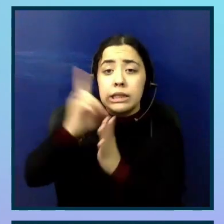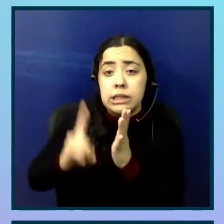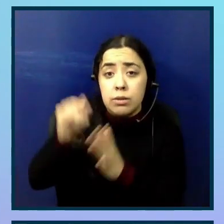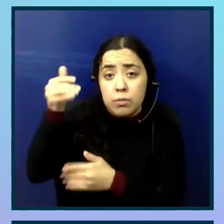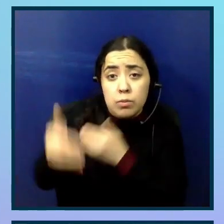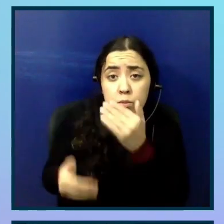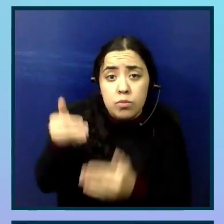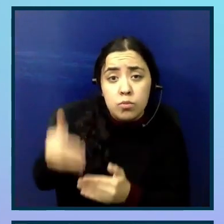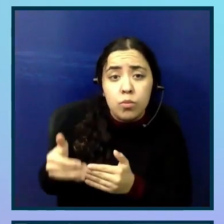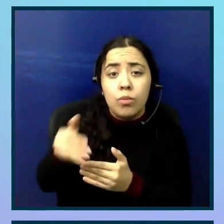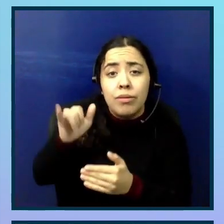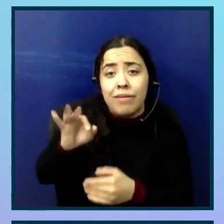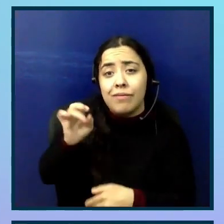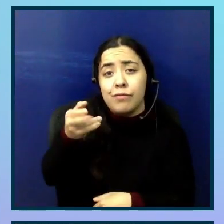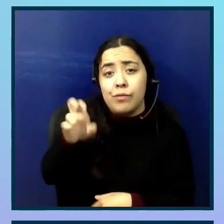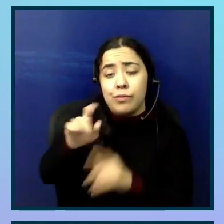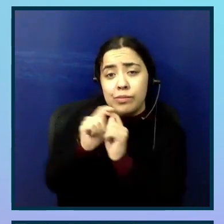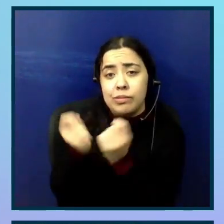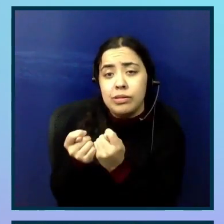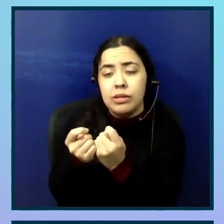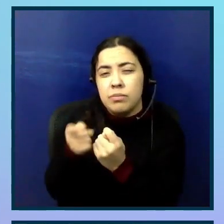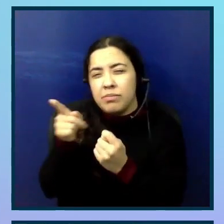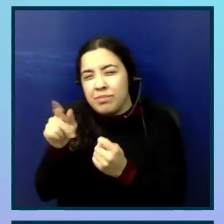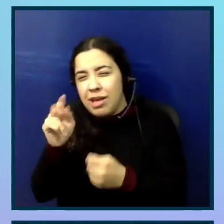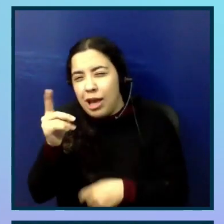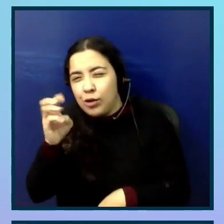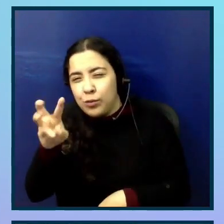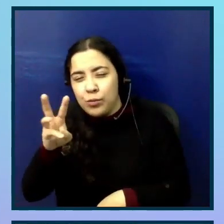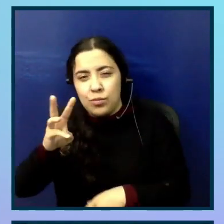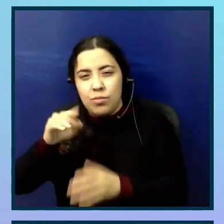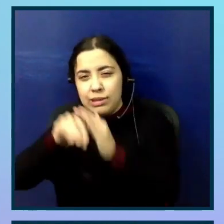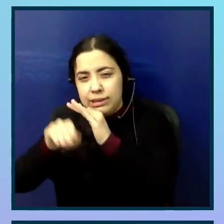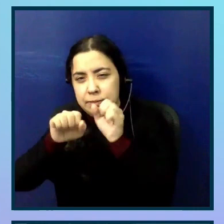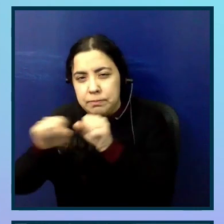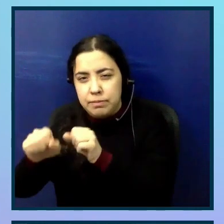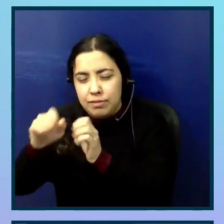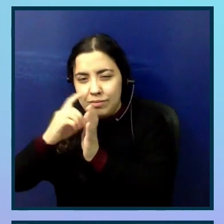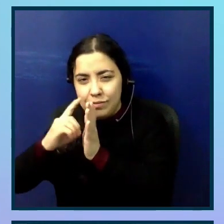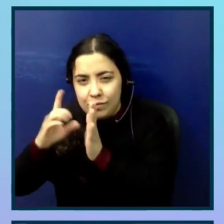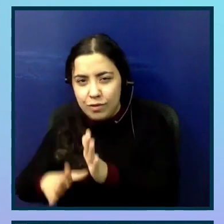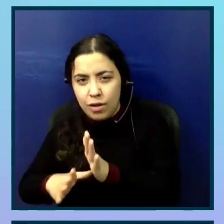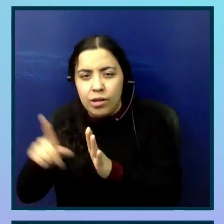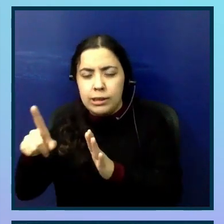Andrew, who is our accessibility designer, embedded with them and worked with them